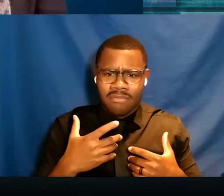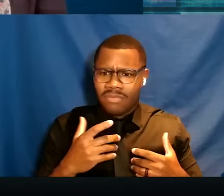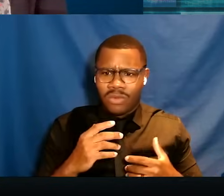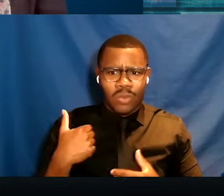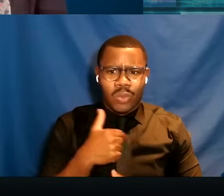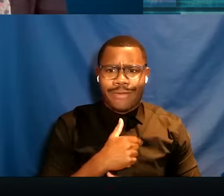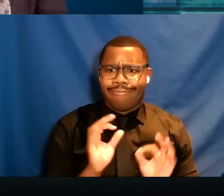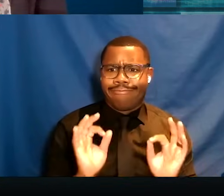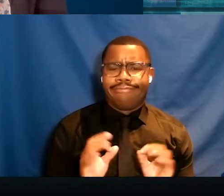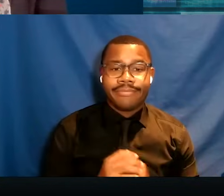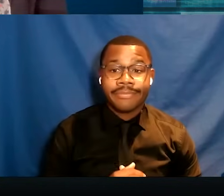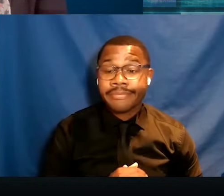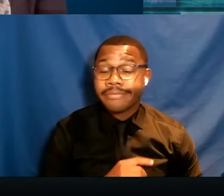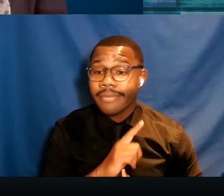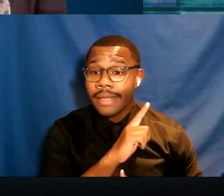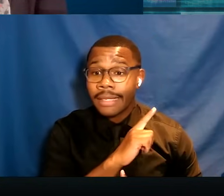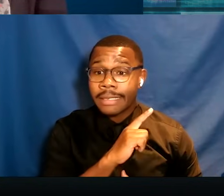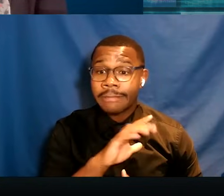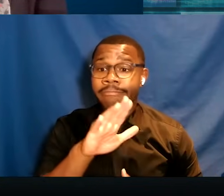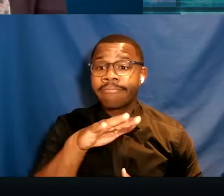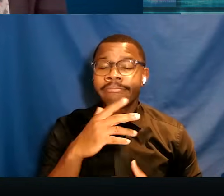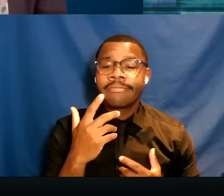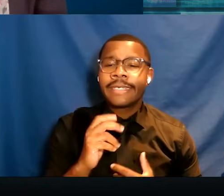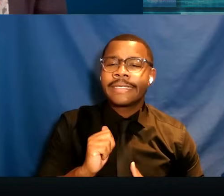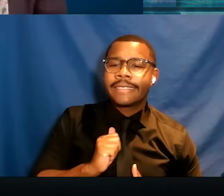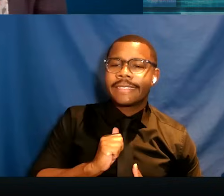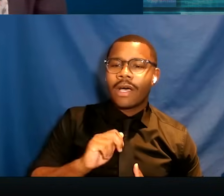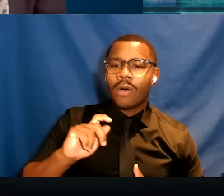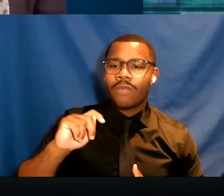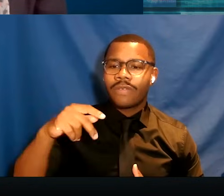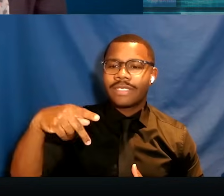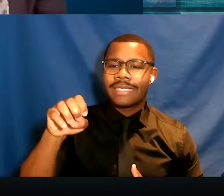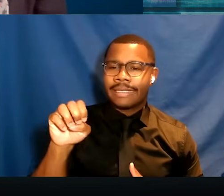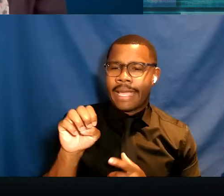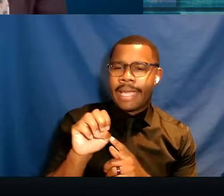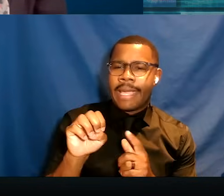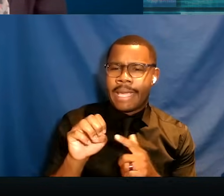Linda, can we turn to the topic of self-tapes, because this has been a very hot topic